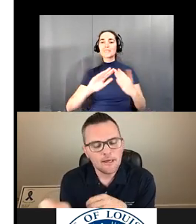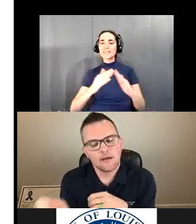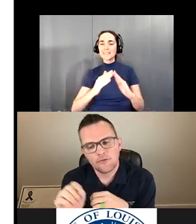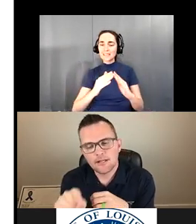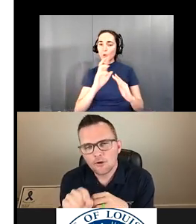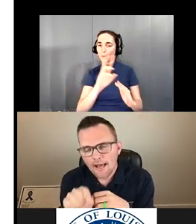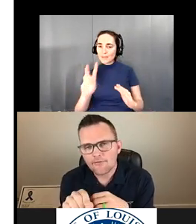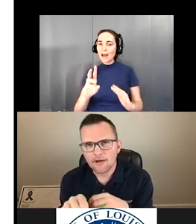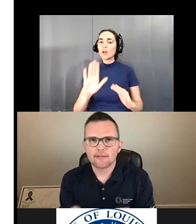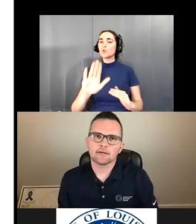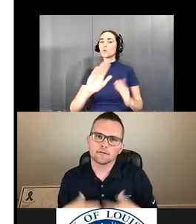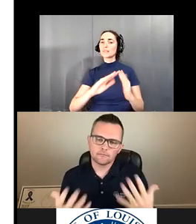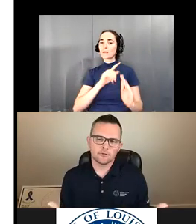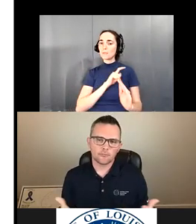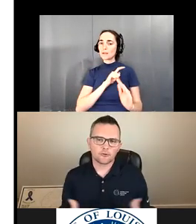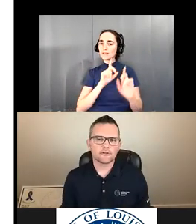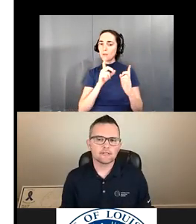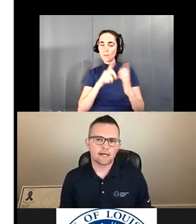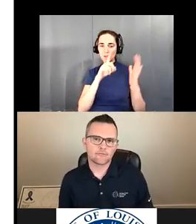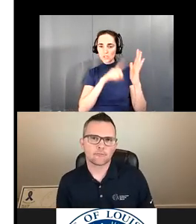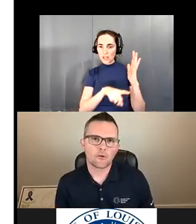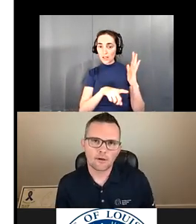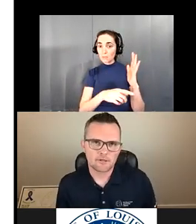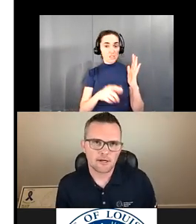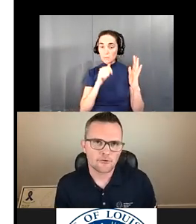15:45:22 If they don't have that, then you know print these out from our website if you'd